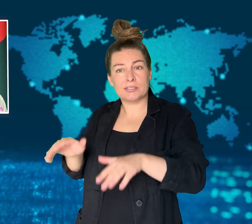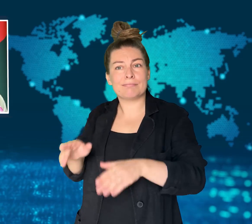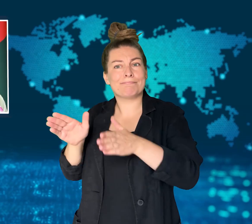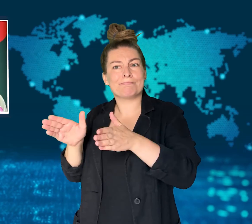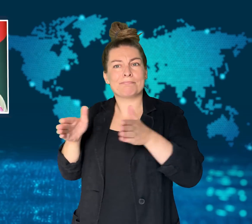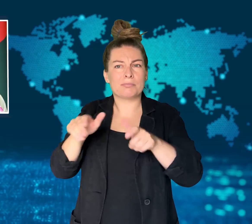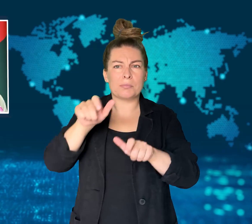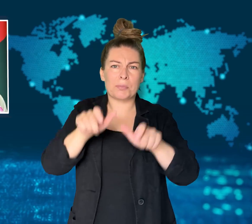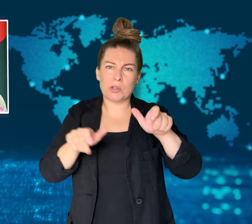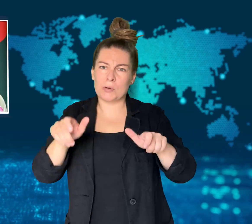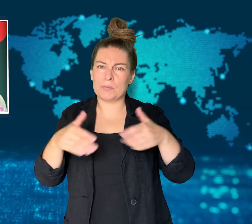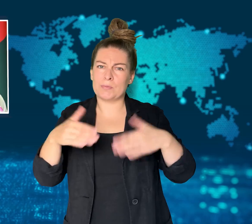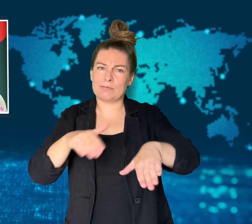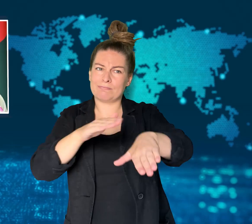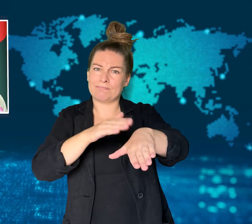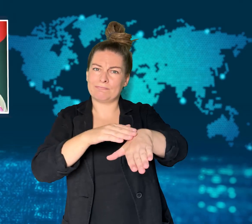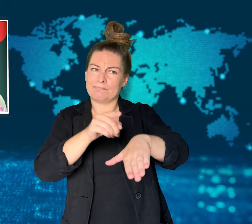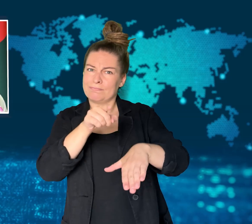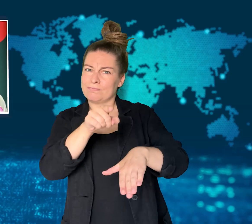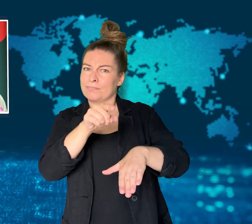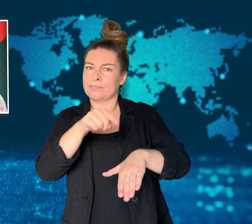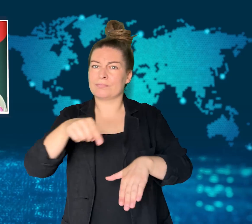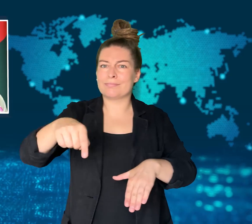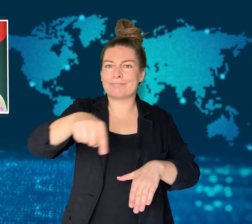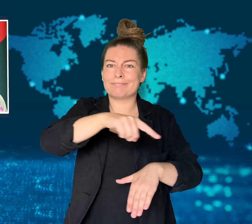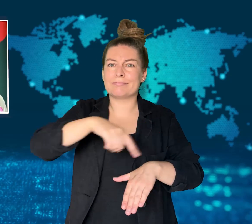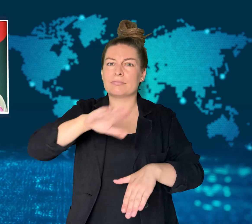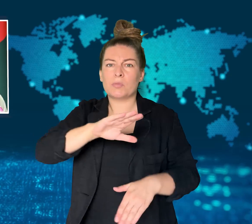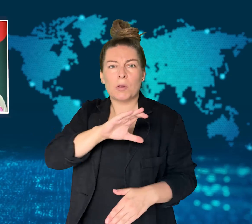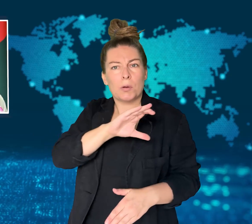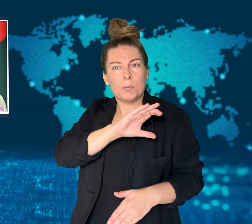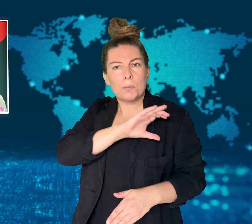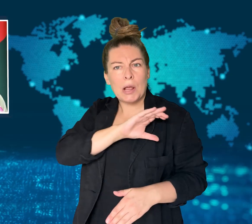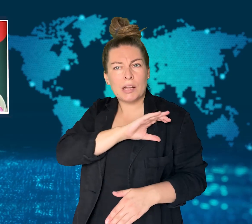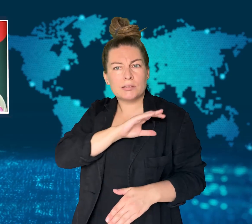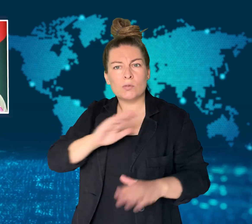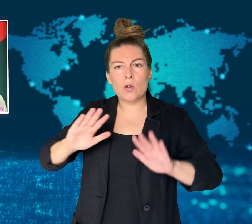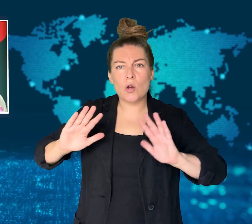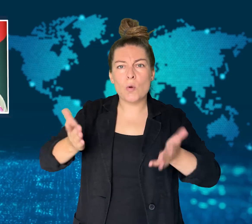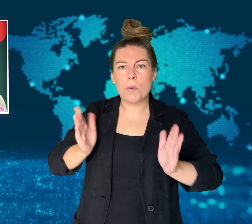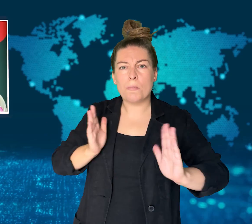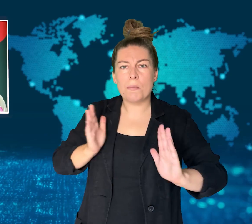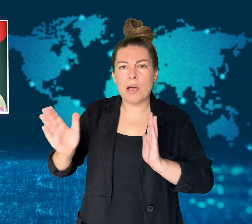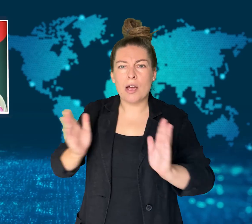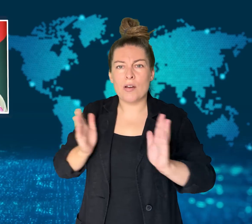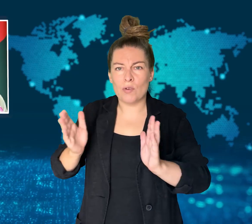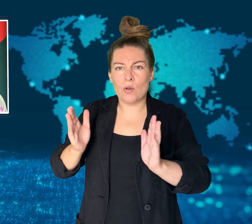as they called for resignation.